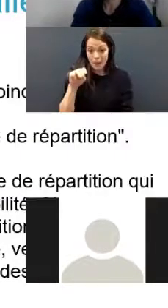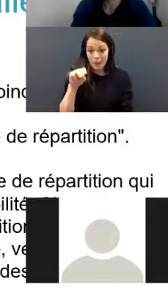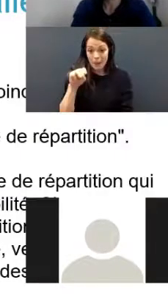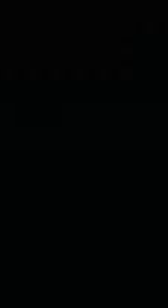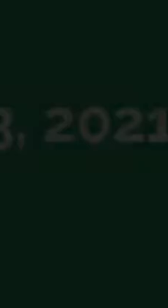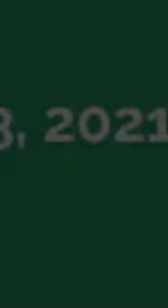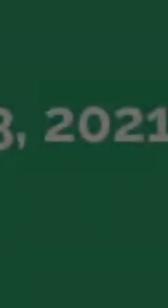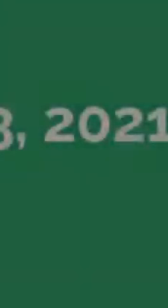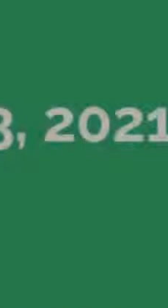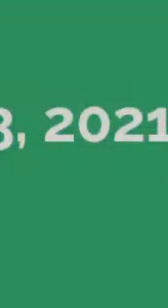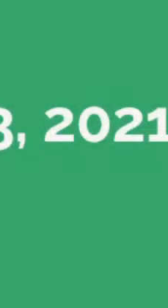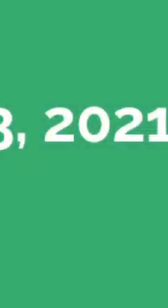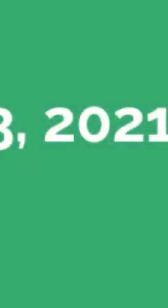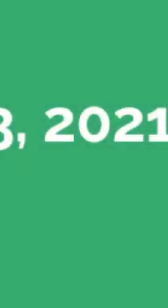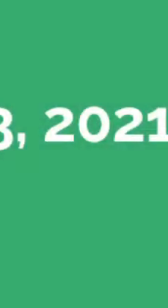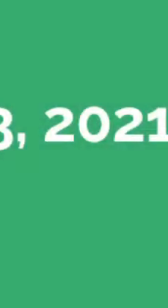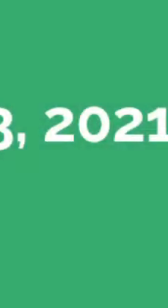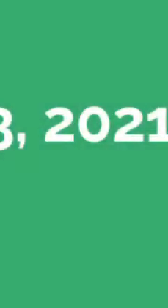ask